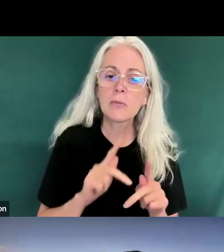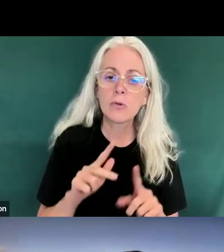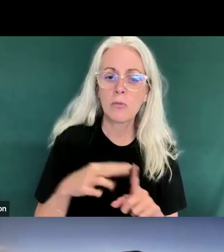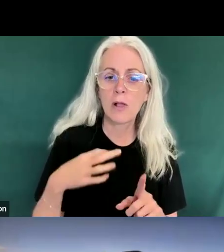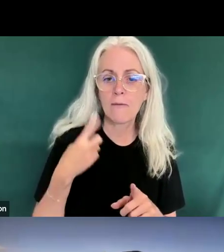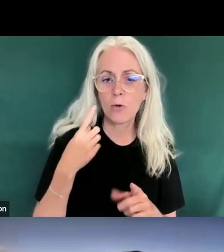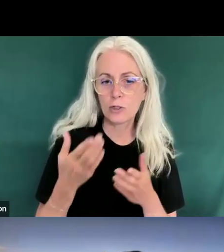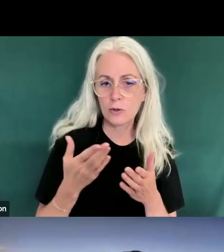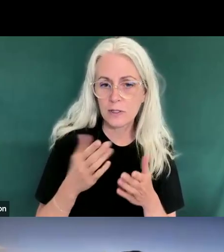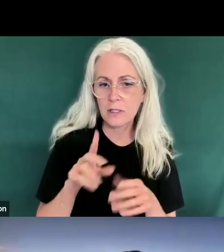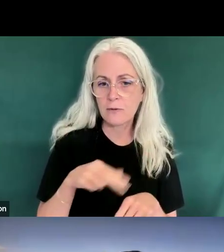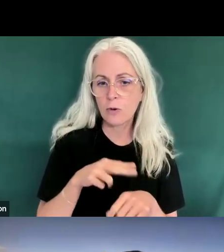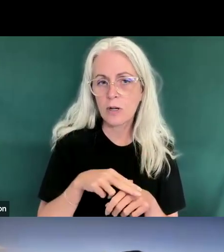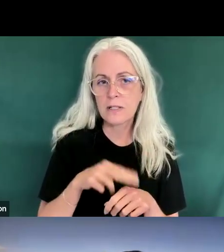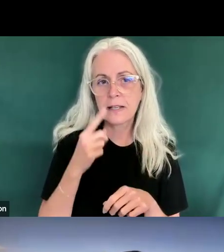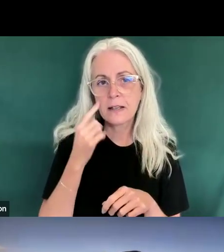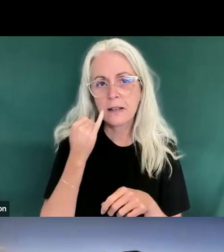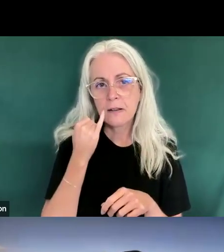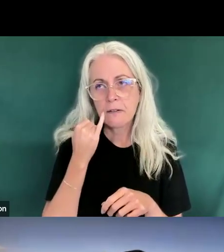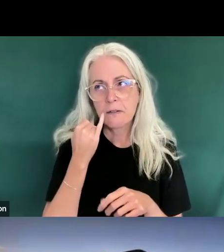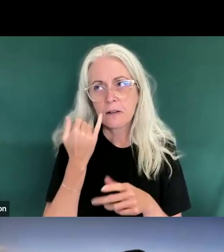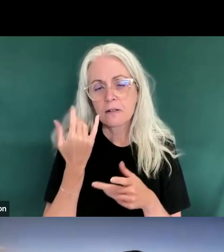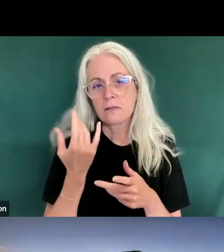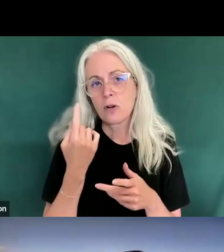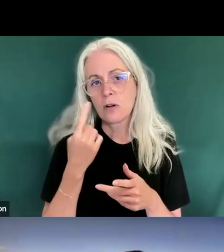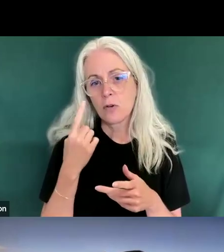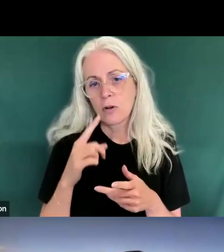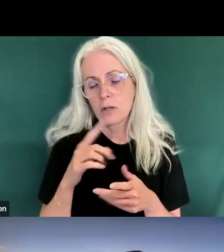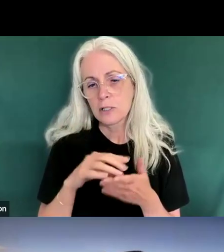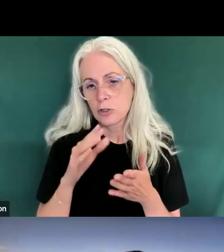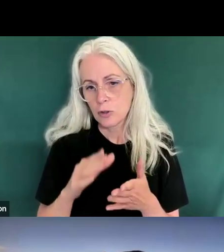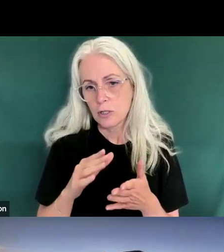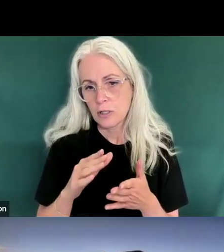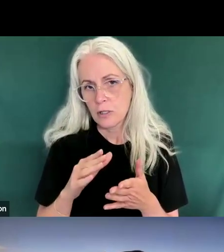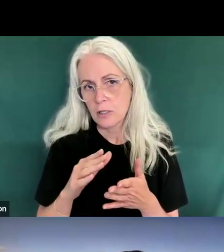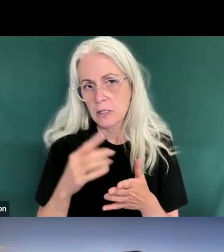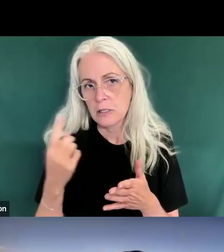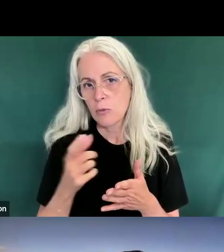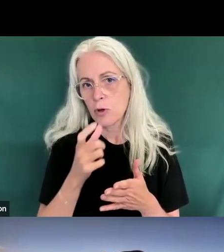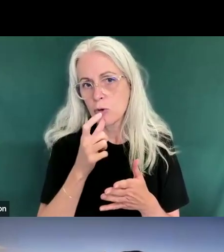services, and of course. If they're… if it's for… for a student, right, for somebody who's,